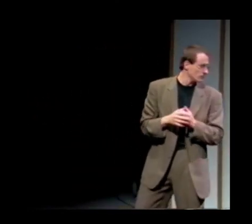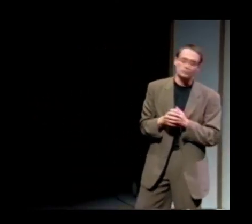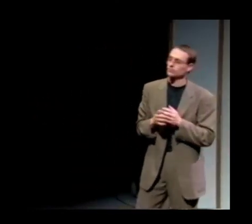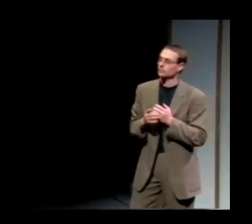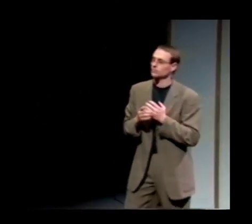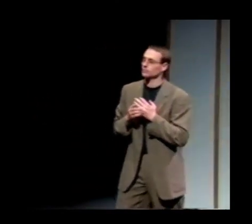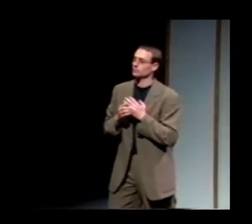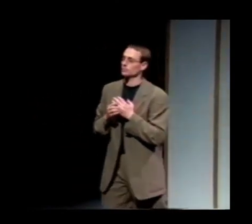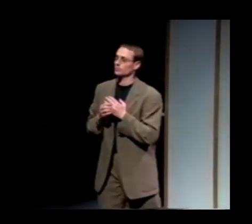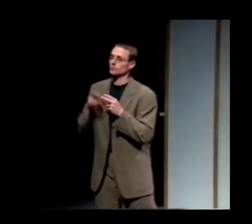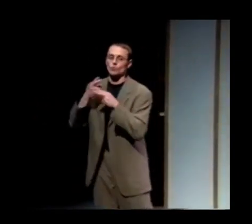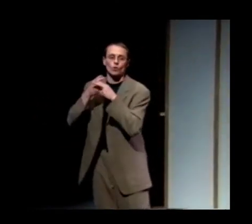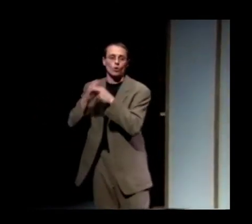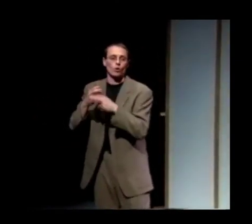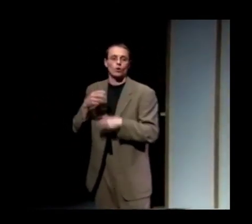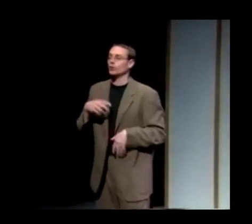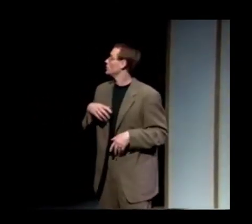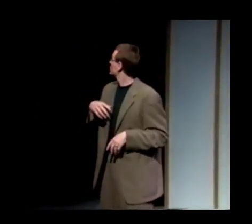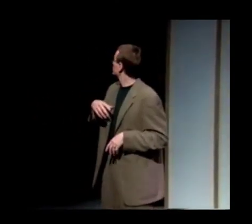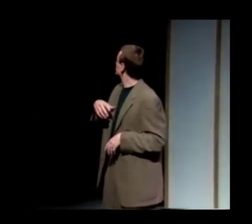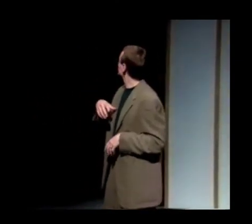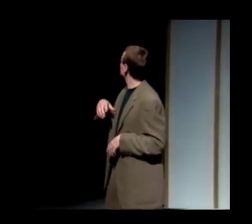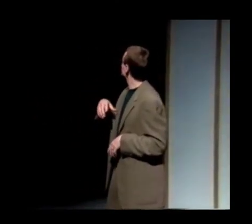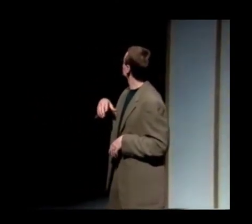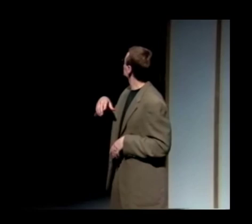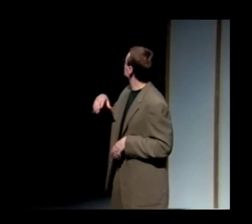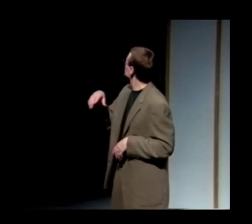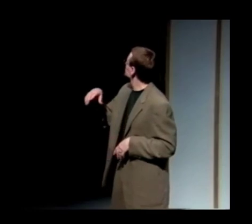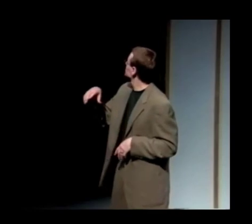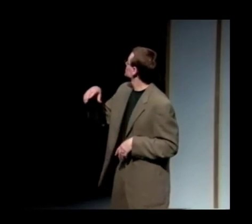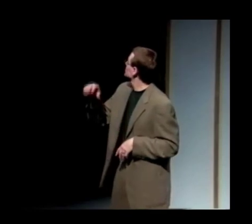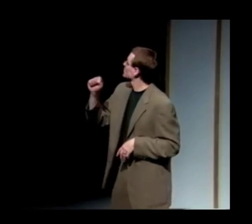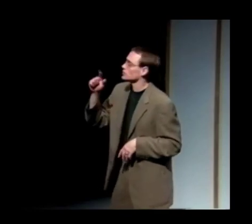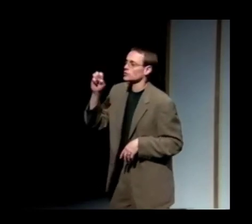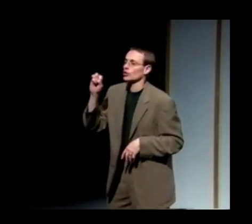OK. NOW RENNIE'S POINT.